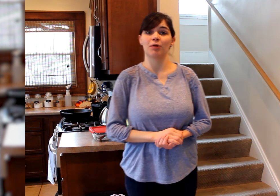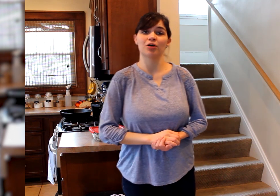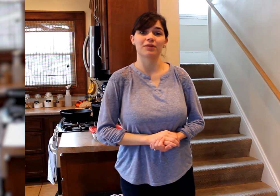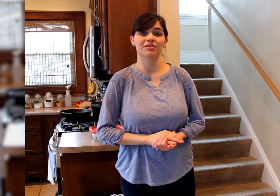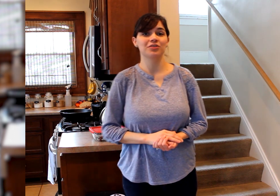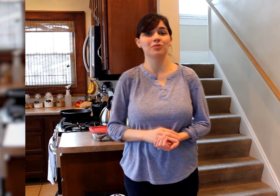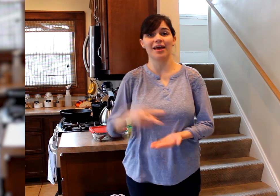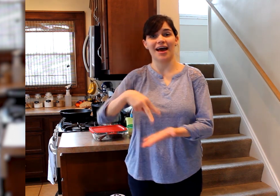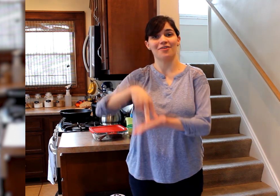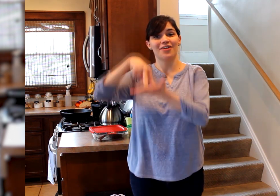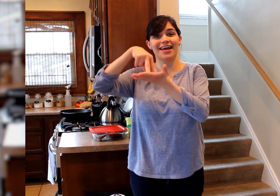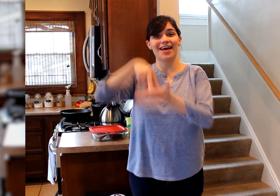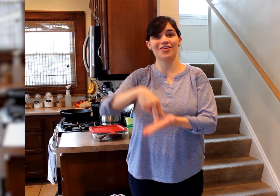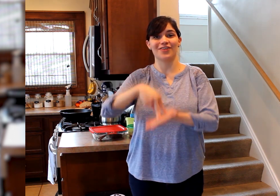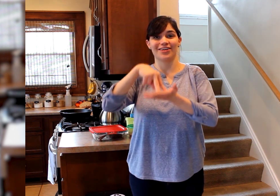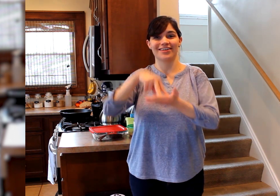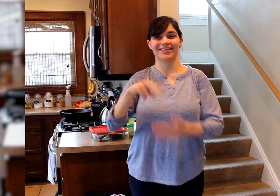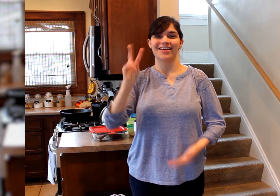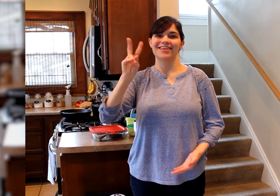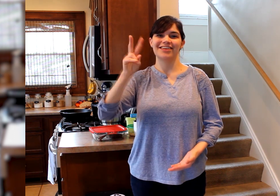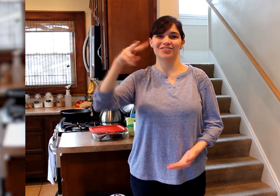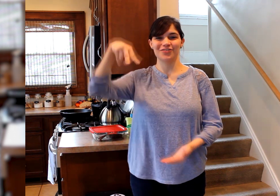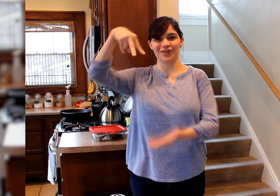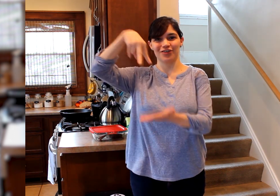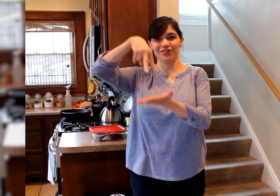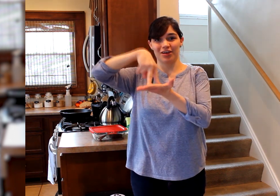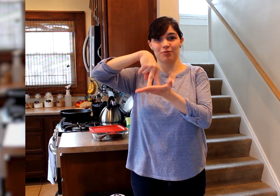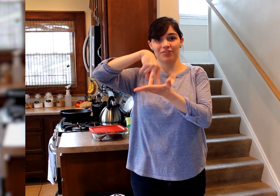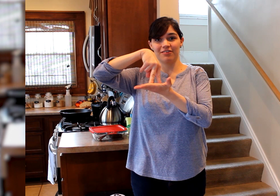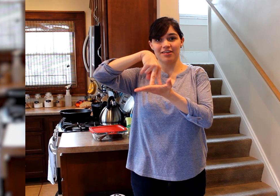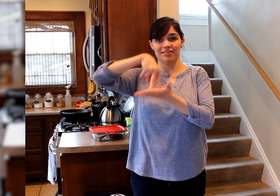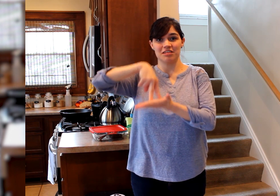apartment, you might have an elevator. Take two fingers like a person standing